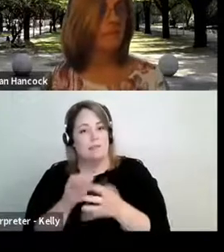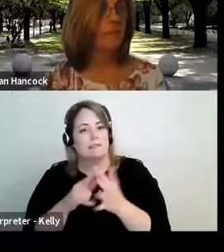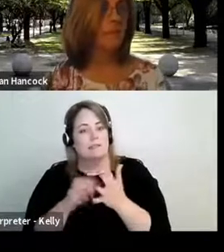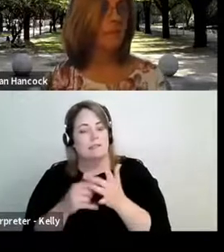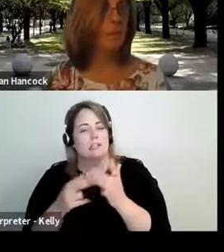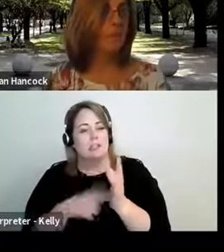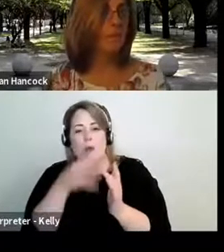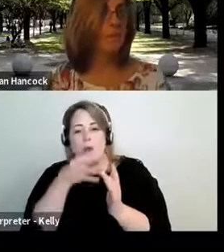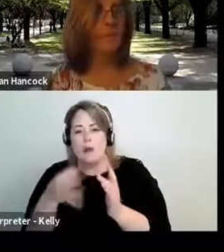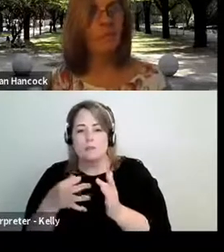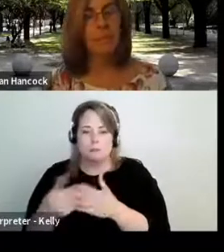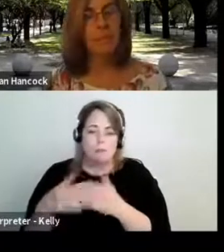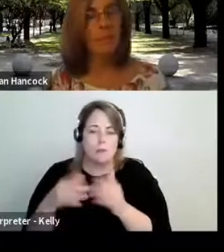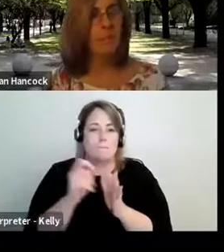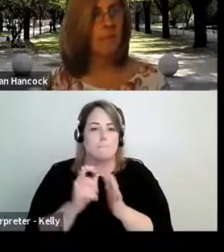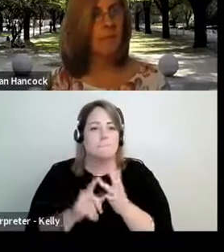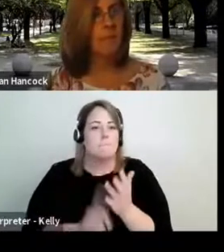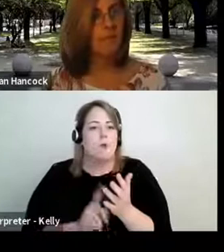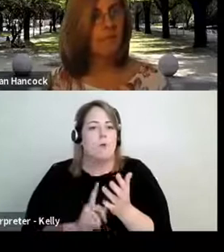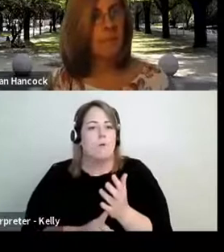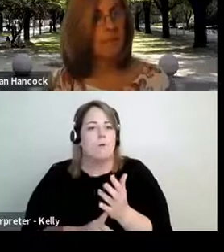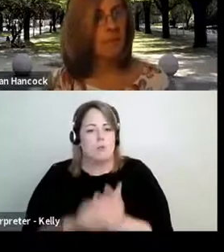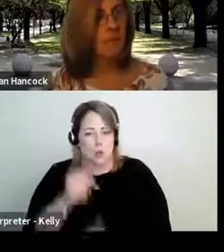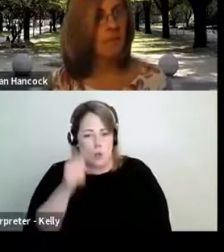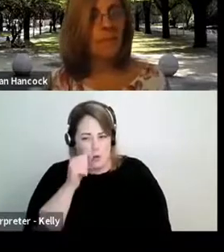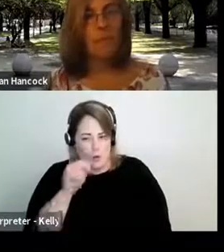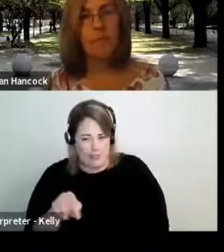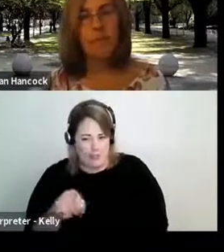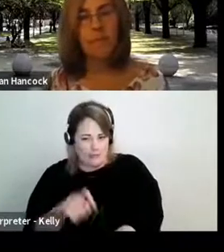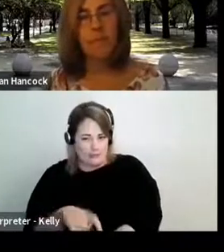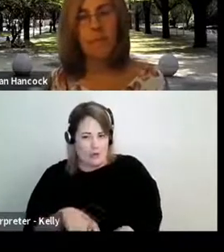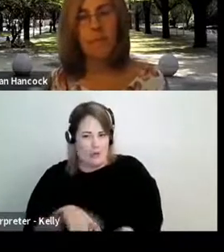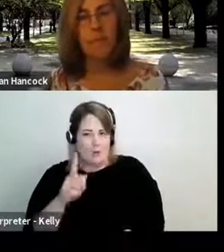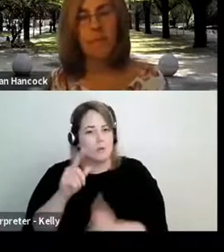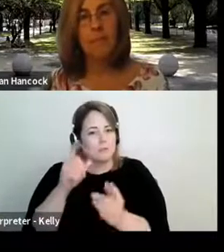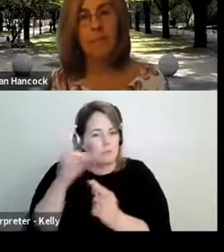can get a sense of what's important and what's not at that time. We’ve also done the bigger program